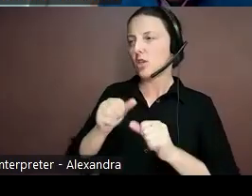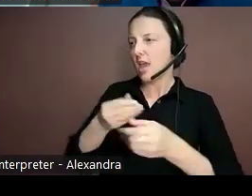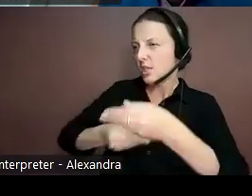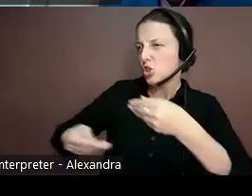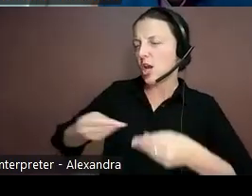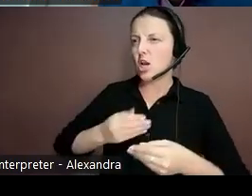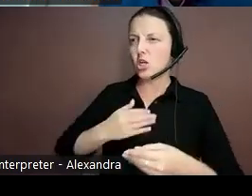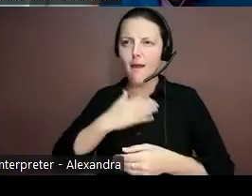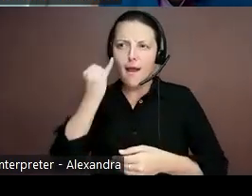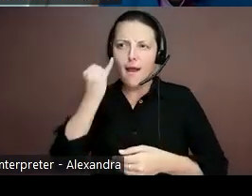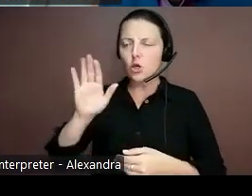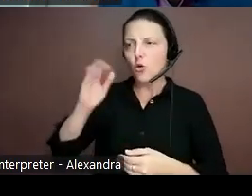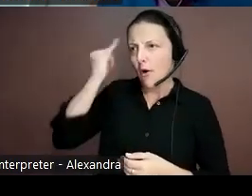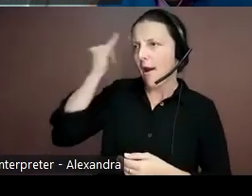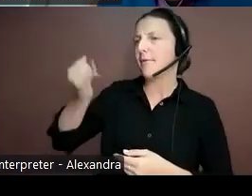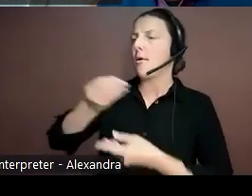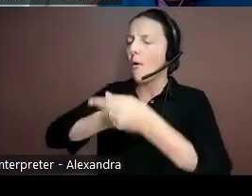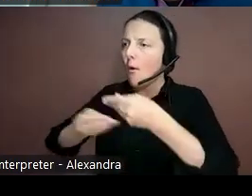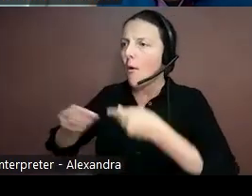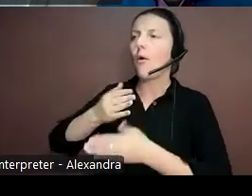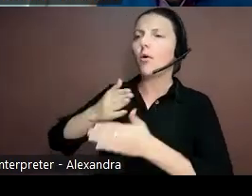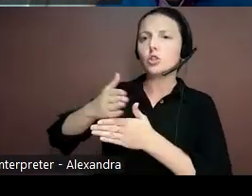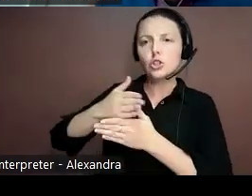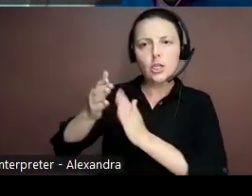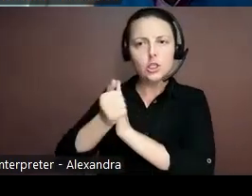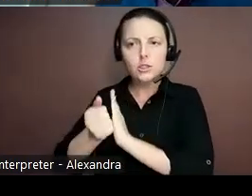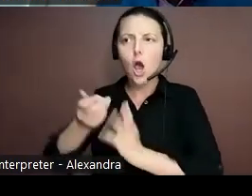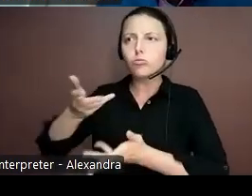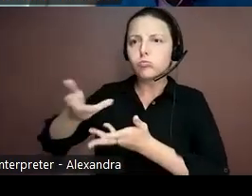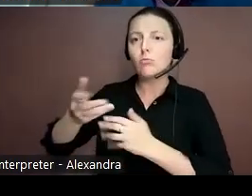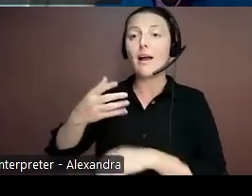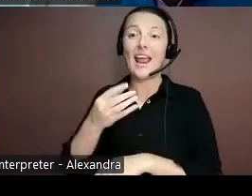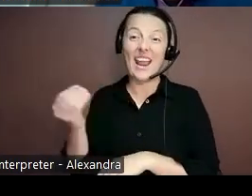Um but also uh the encouragement that they were able to give each other that well it's not your